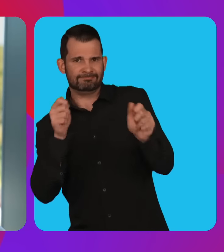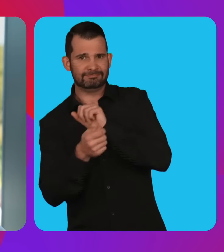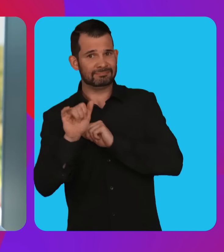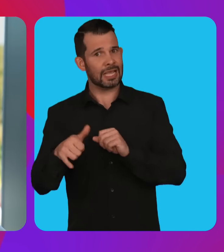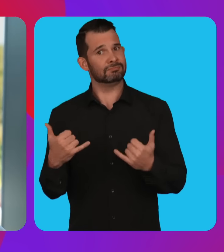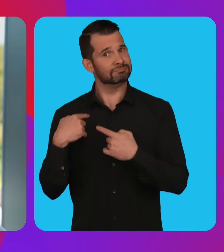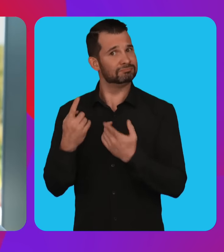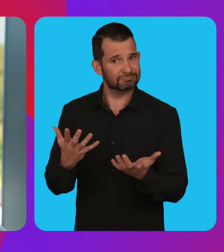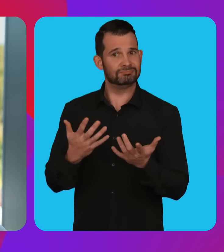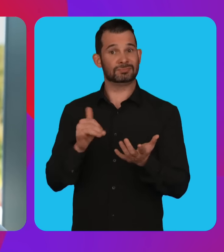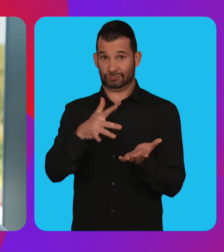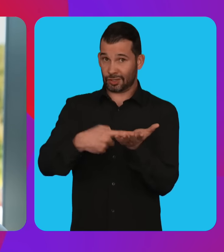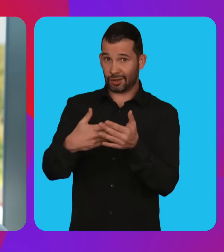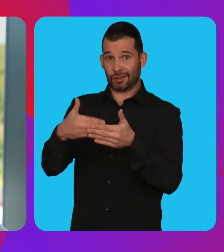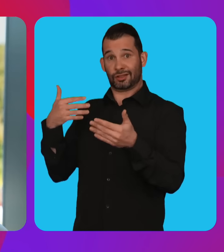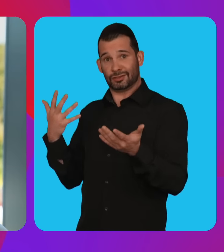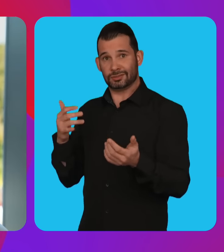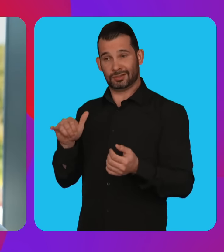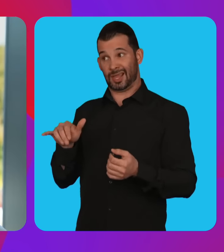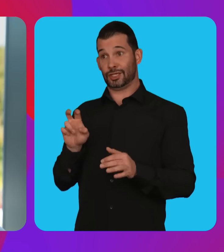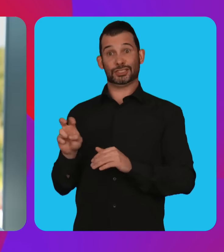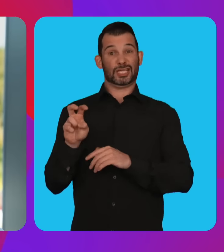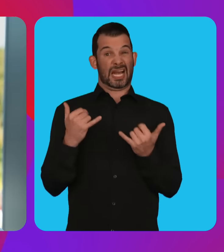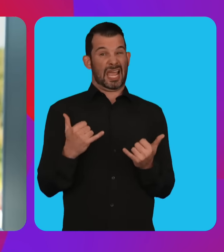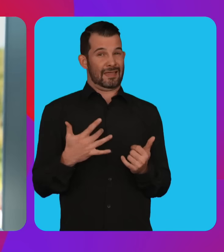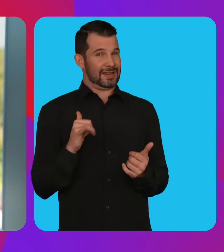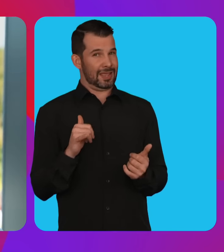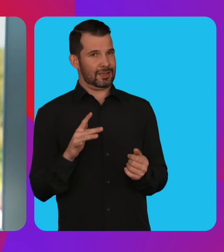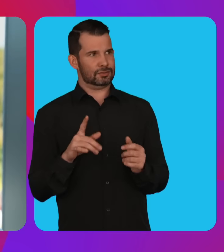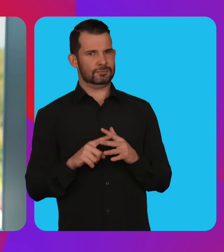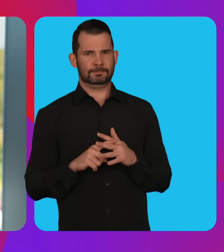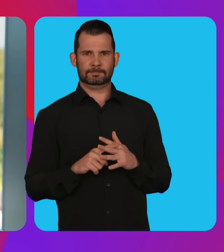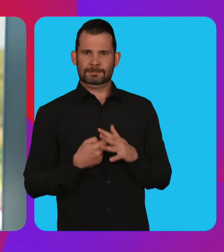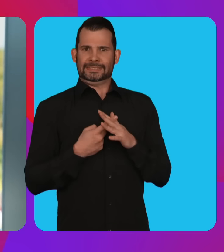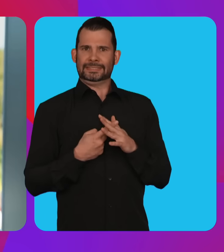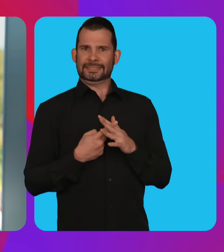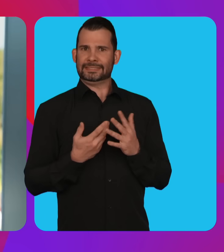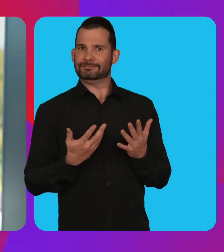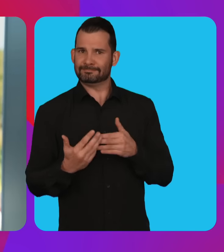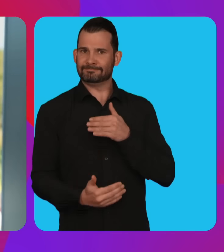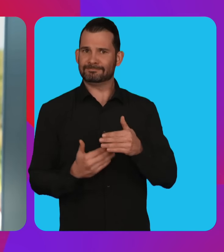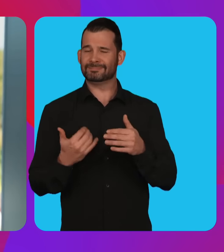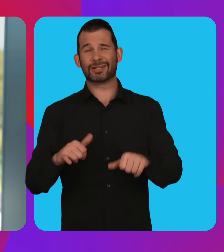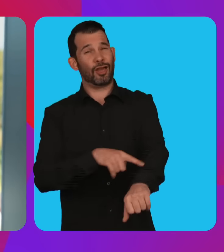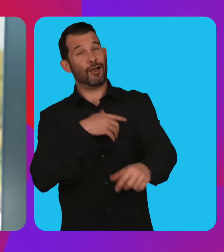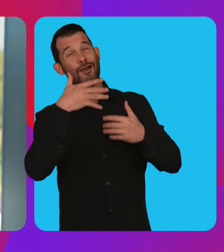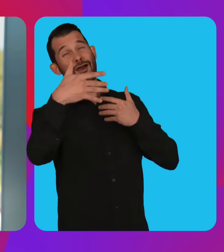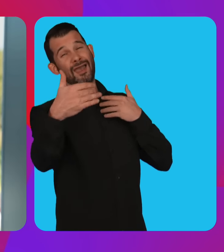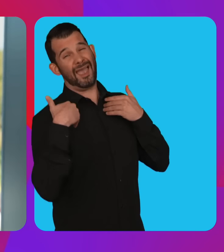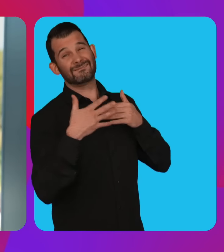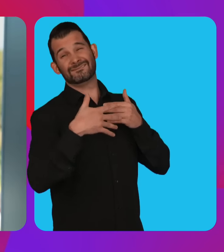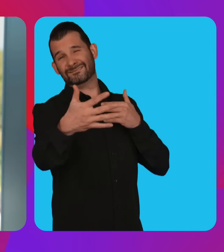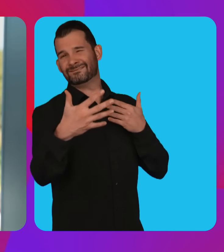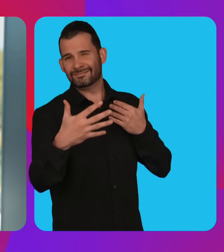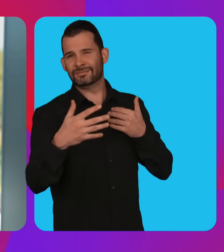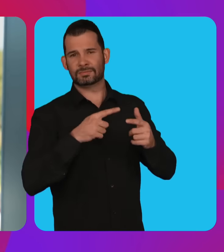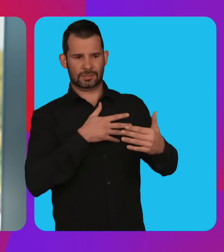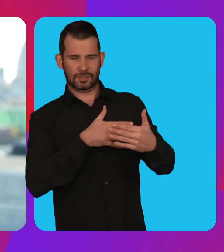And that journey, I think, is just beginning, and it's got a long way to go. But I'm so proud of the things we've accomplished.